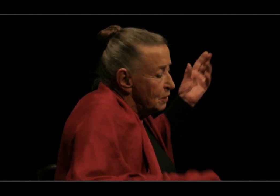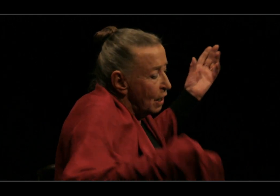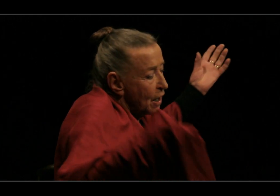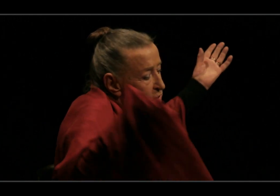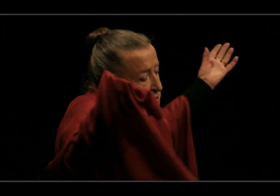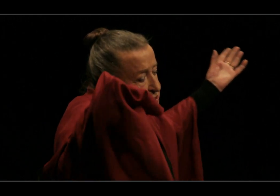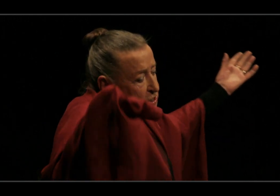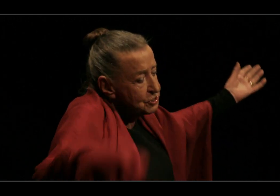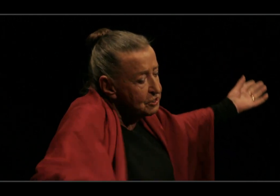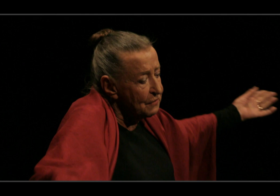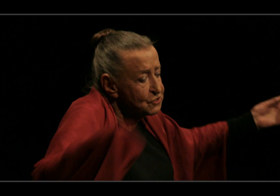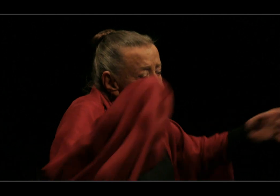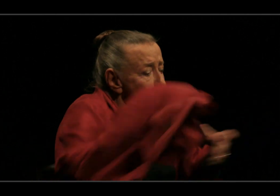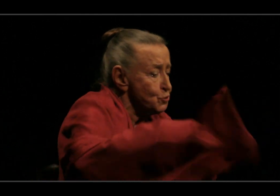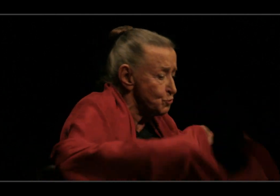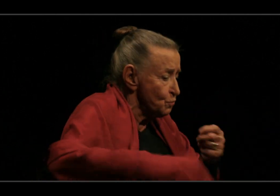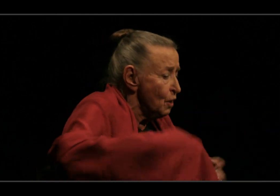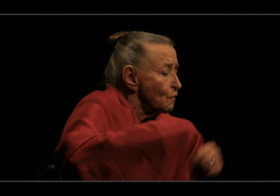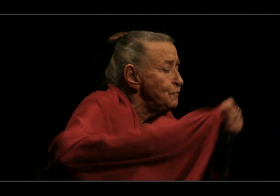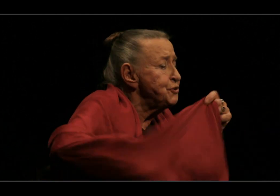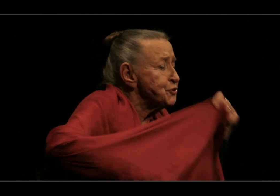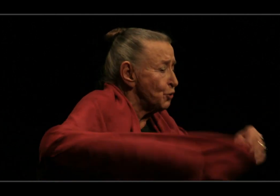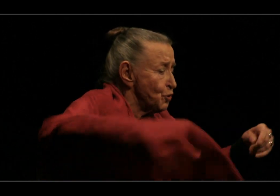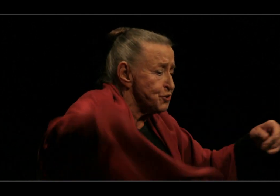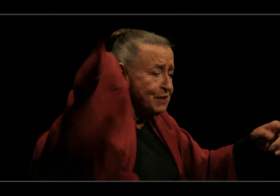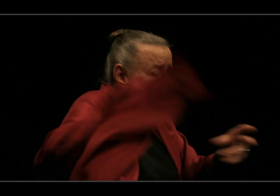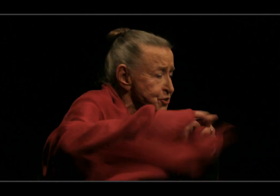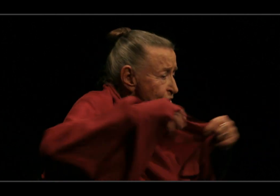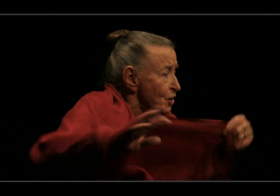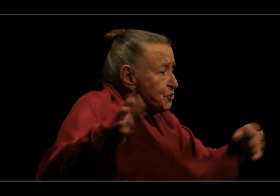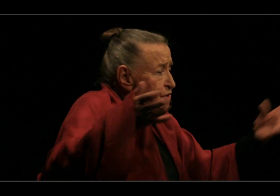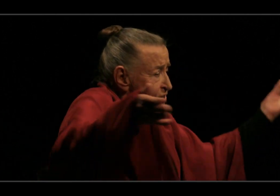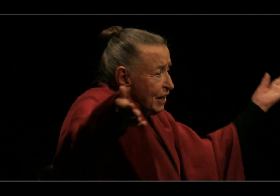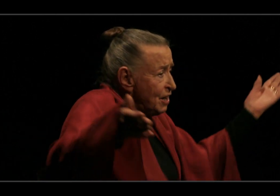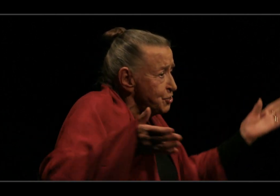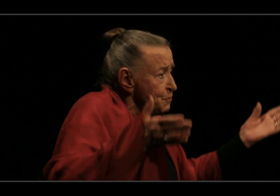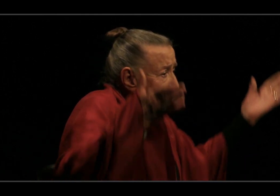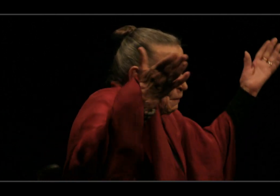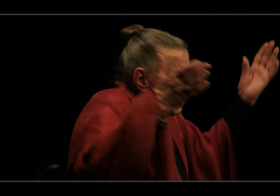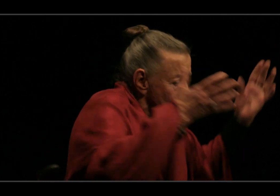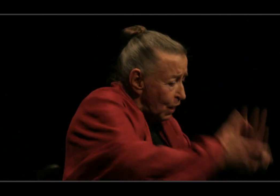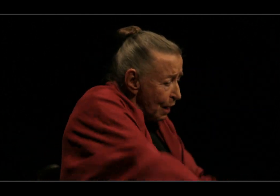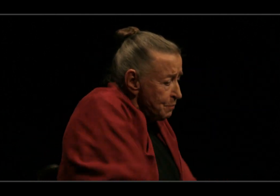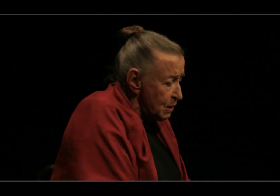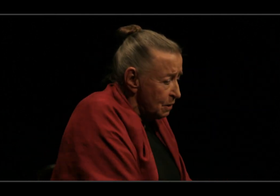"You see what comes about from life with cowherds and geese!